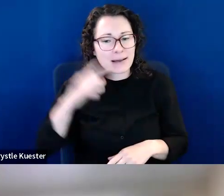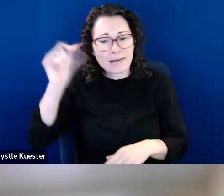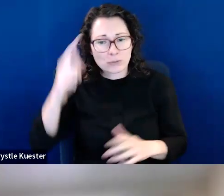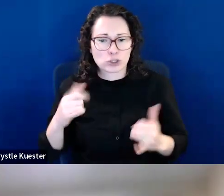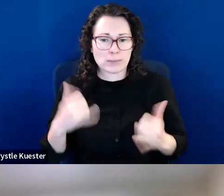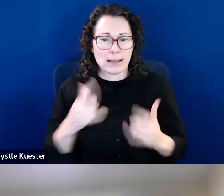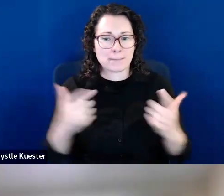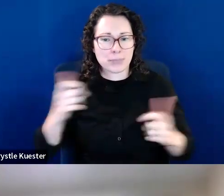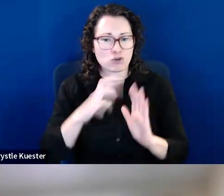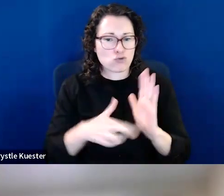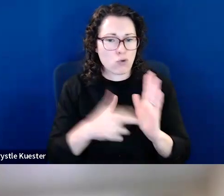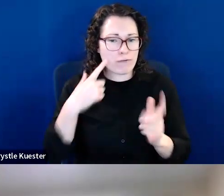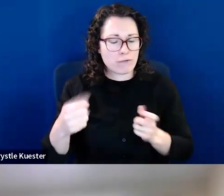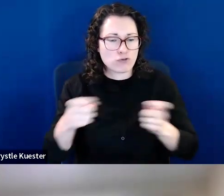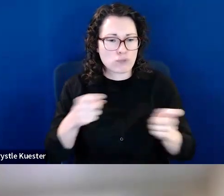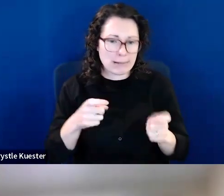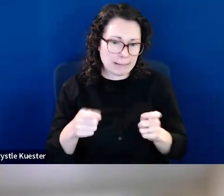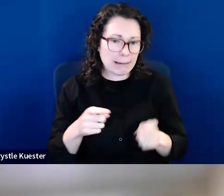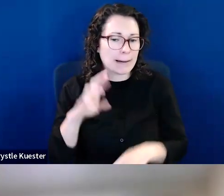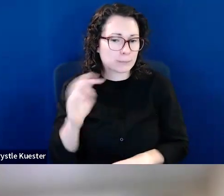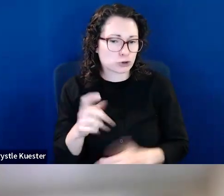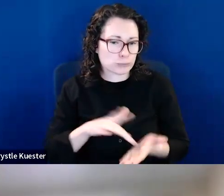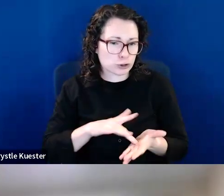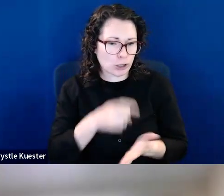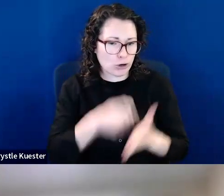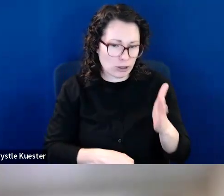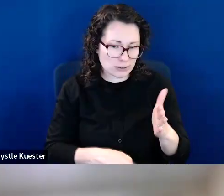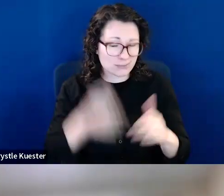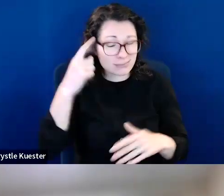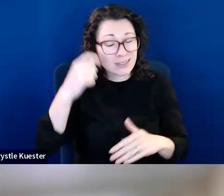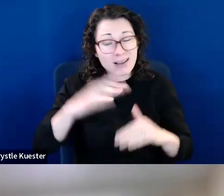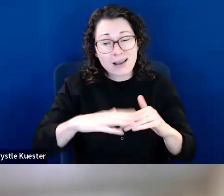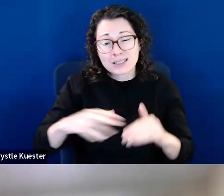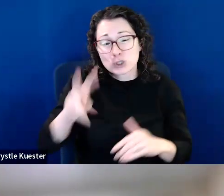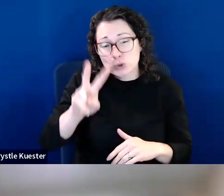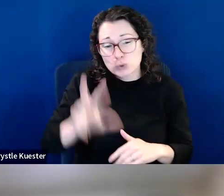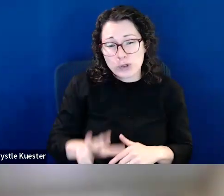when it comes to regulating prescription drug costs with at least two thirds of Republicans,